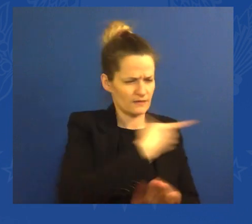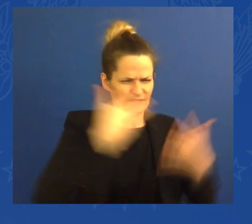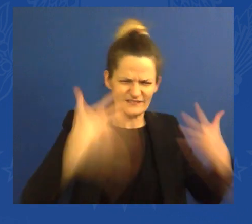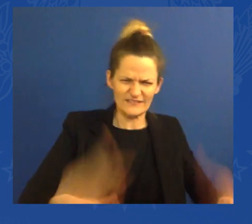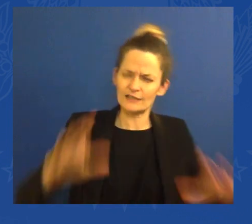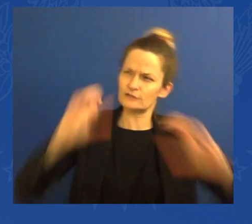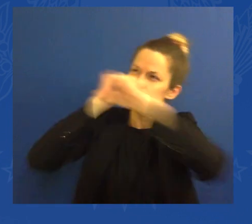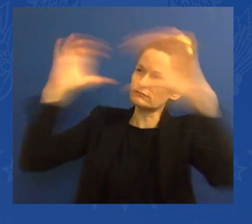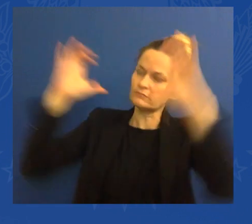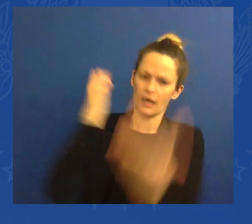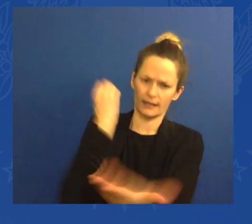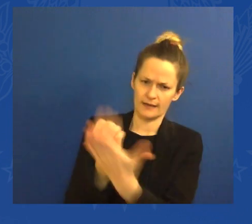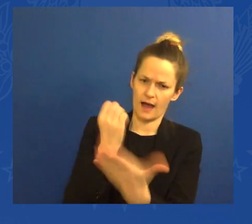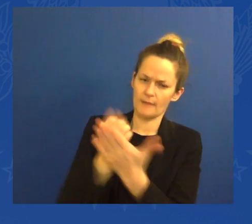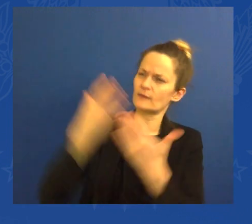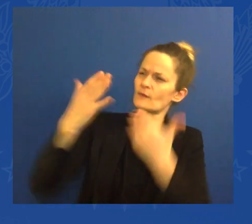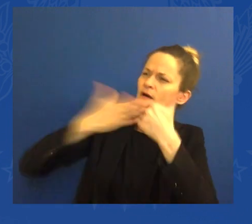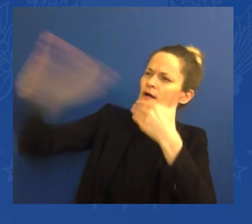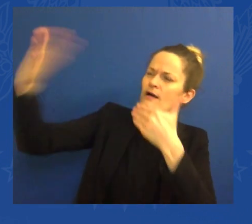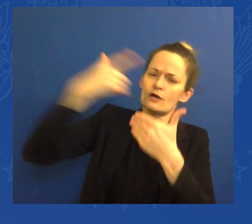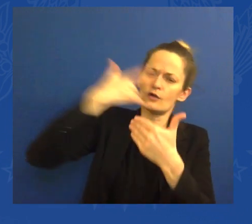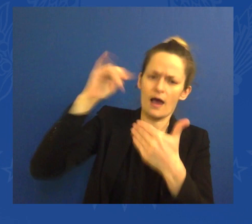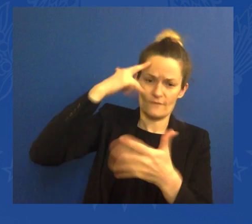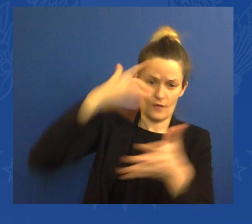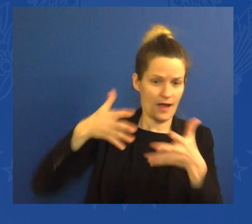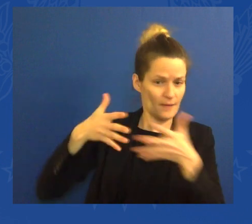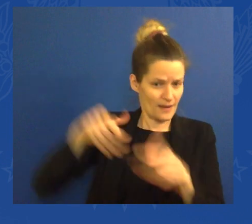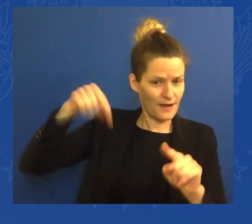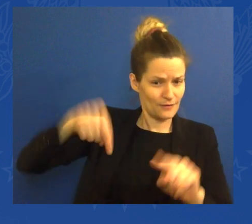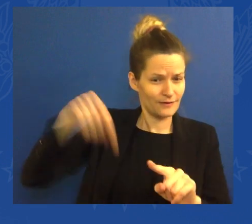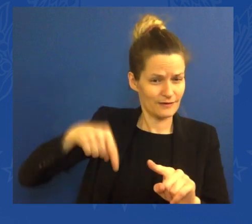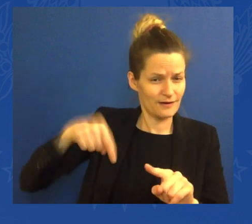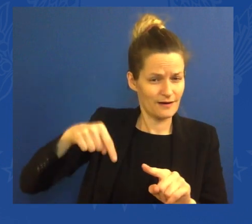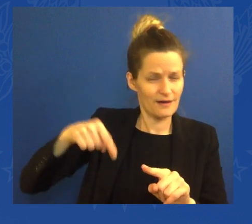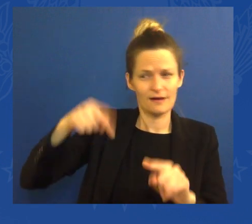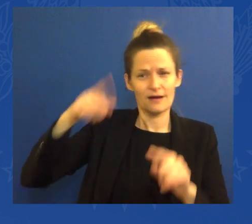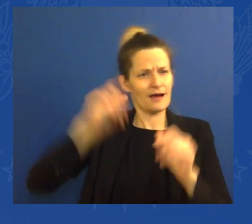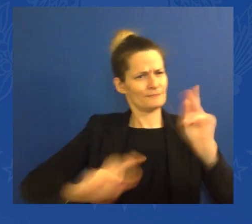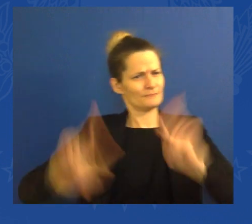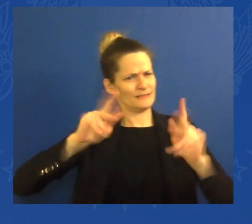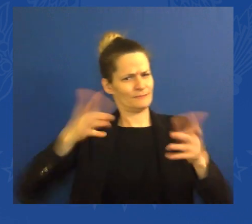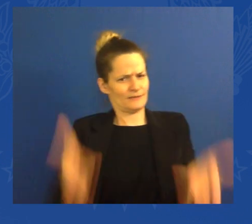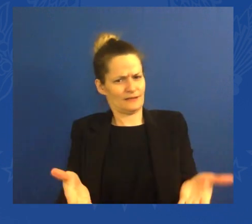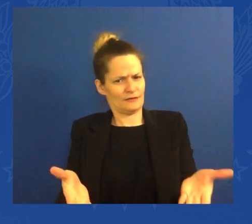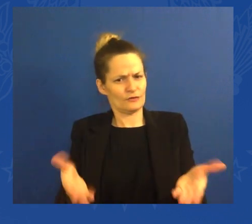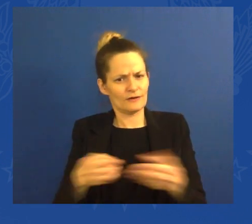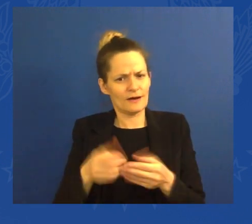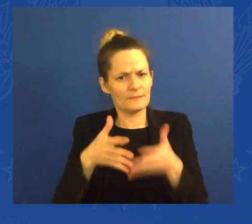grow the workforce; and build an economy from the bottom up and the middle out, not just from the top down.